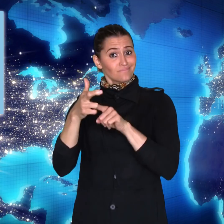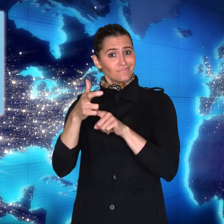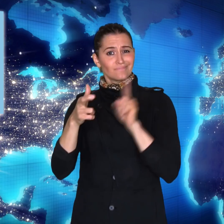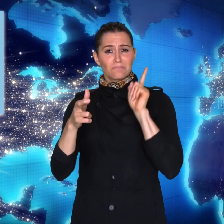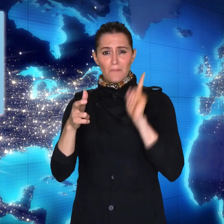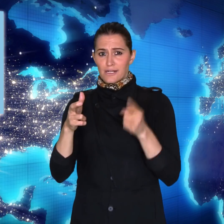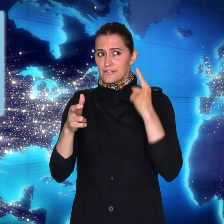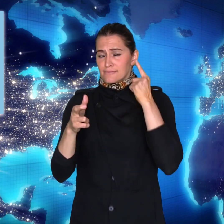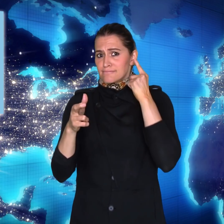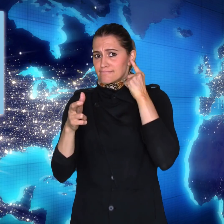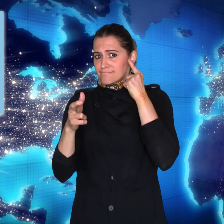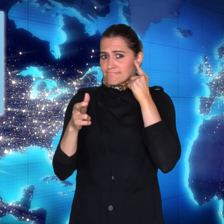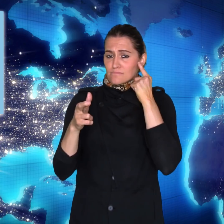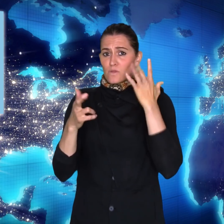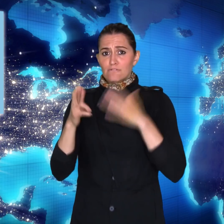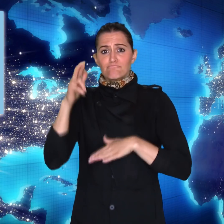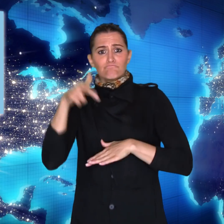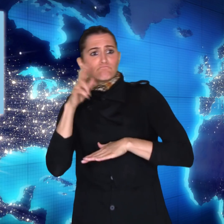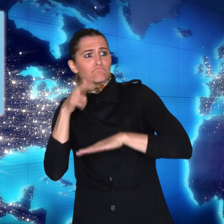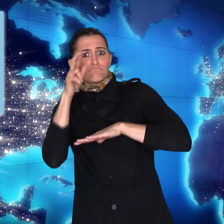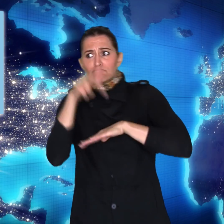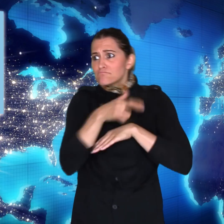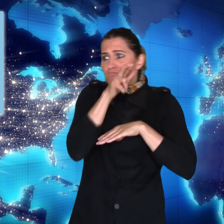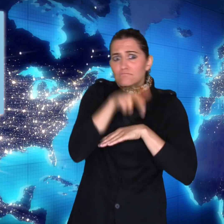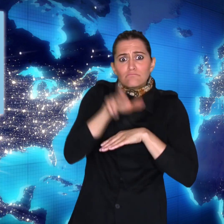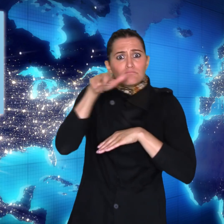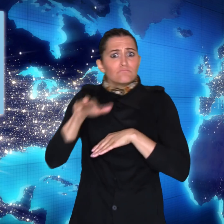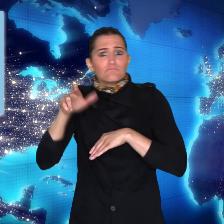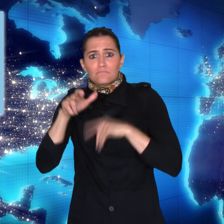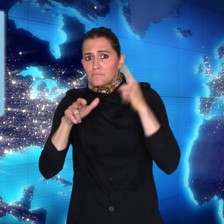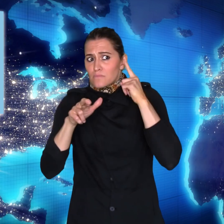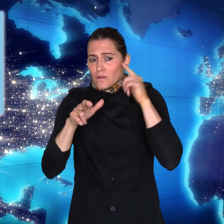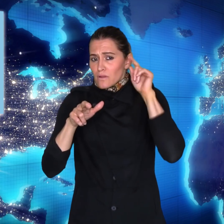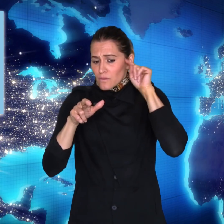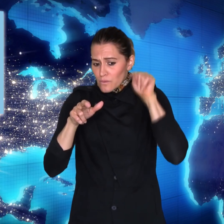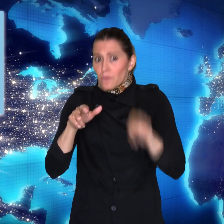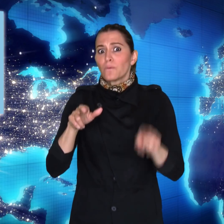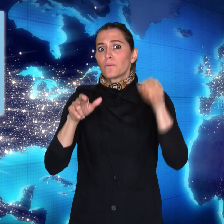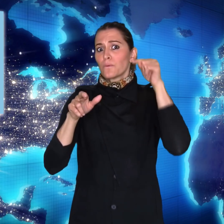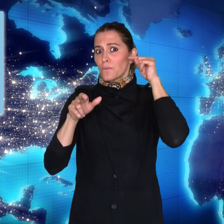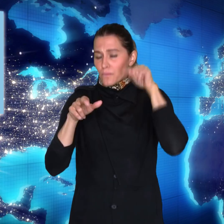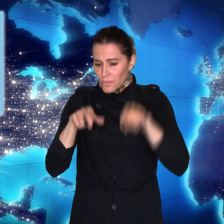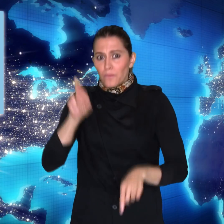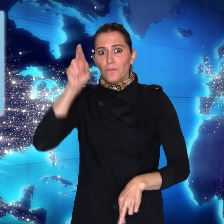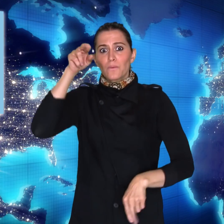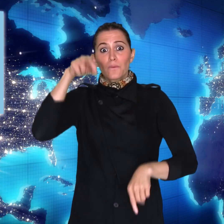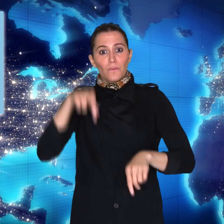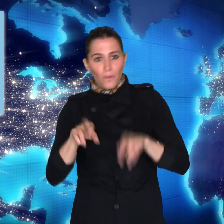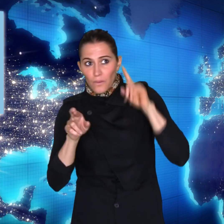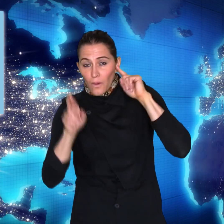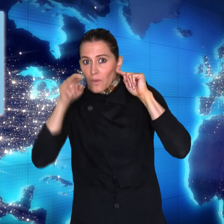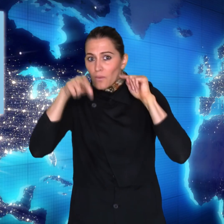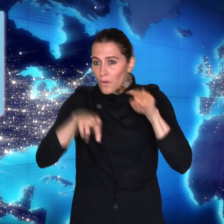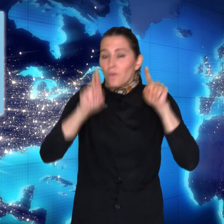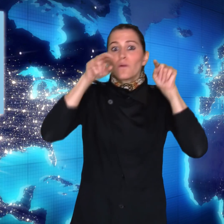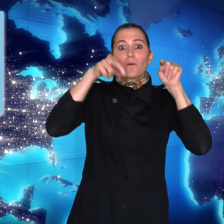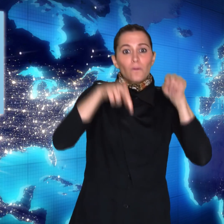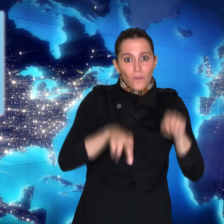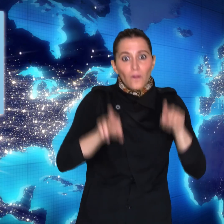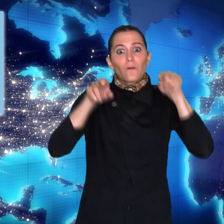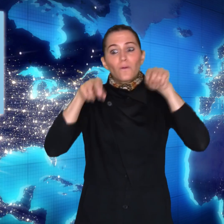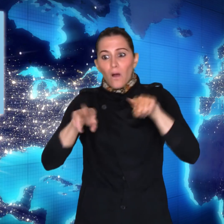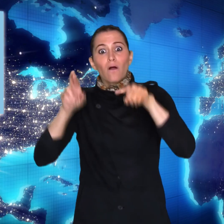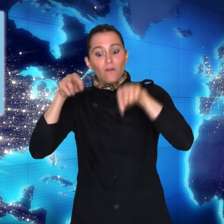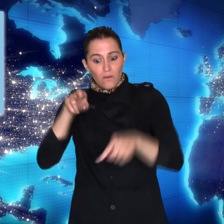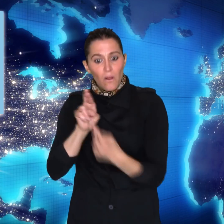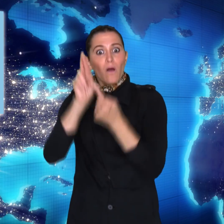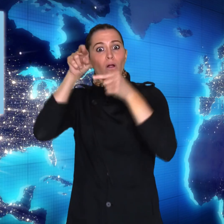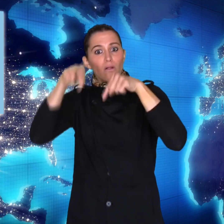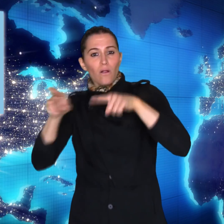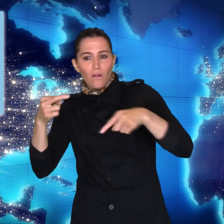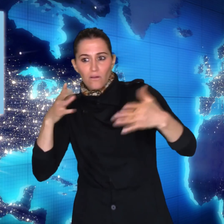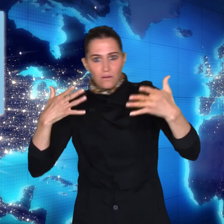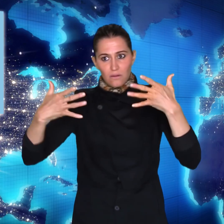traumatized if they lose their hearing